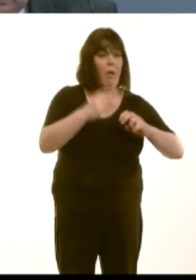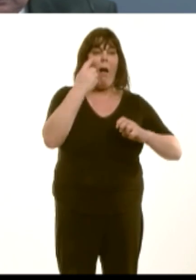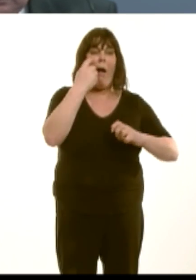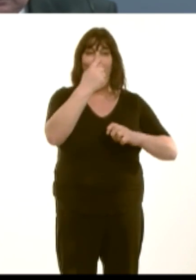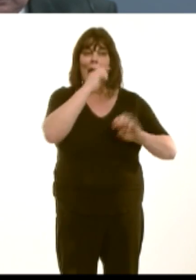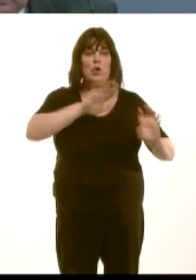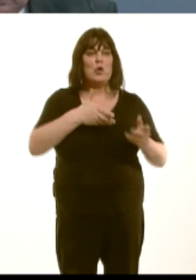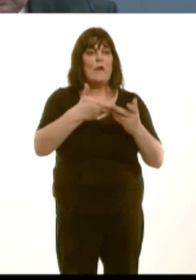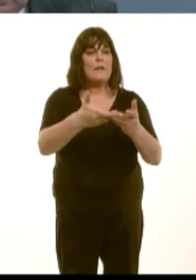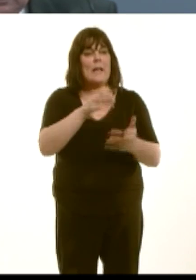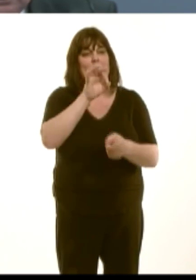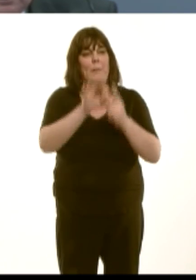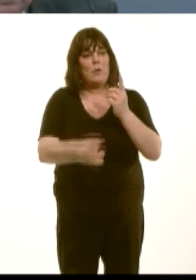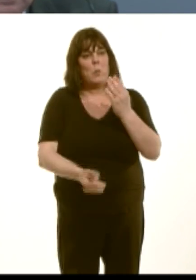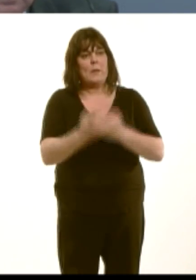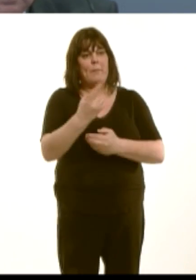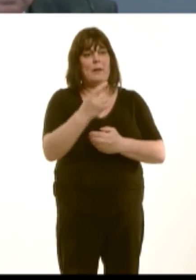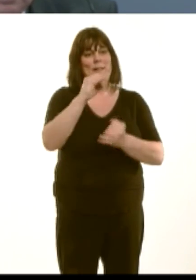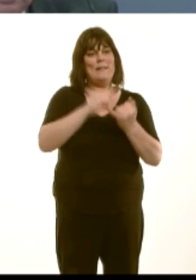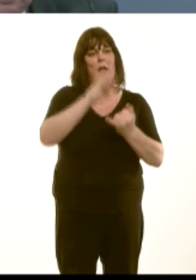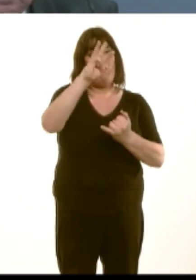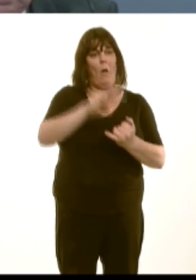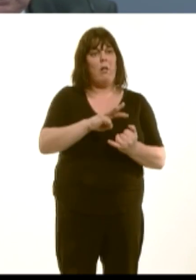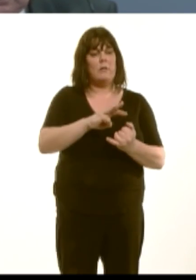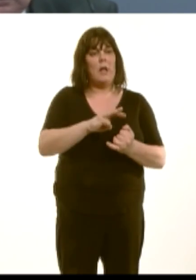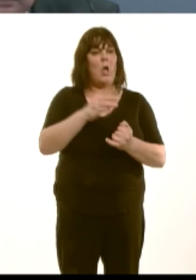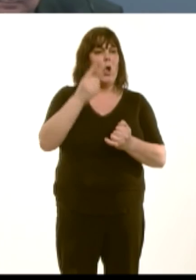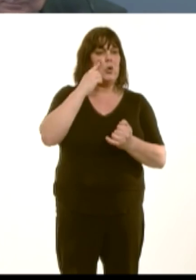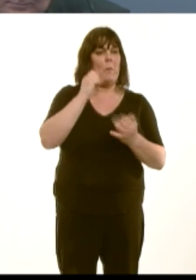in South Wales Central, to get on top of the cancellation rate, but above all, to make